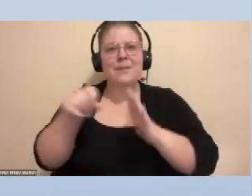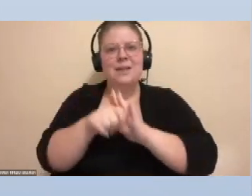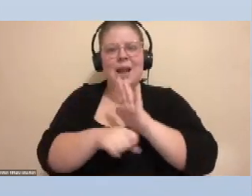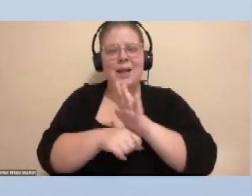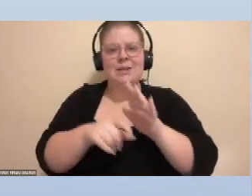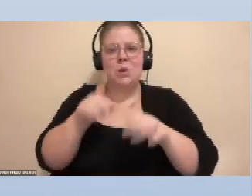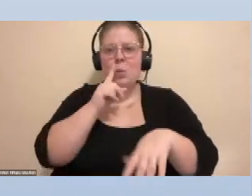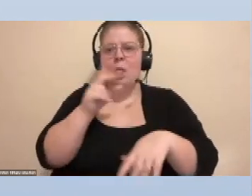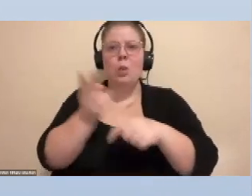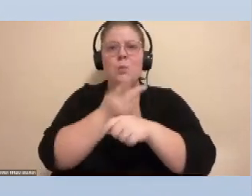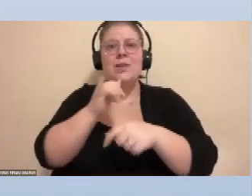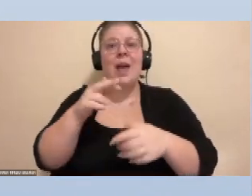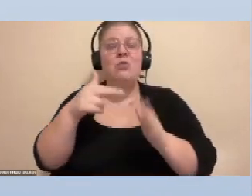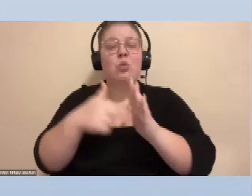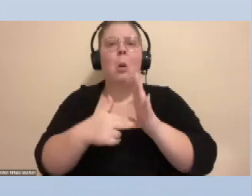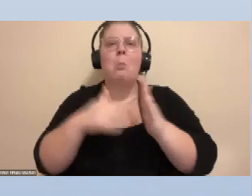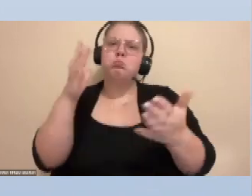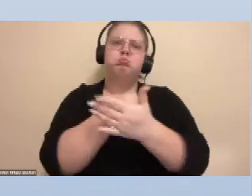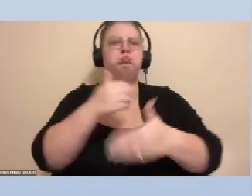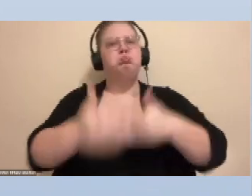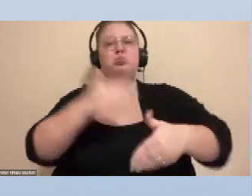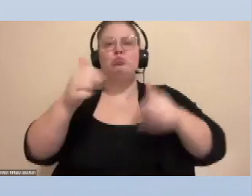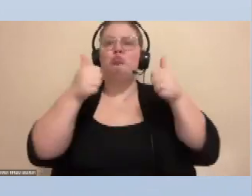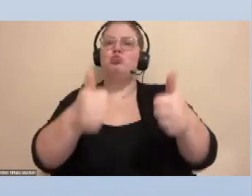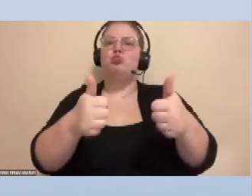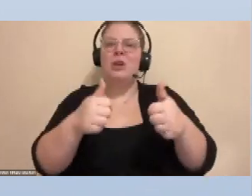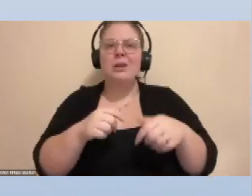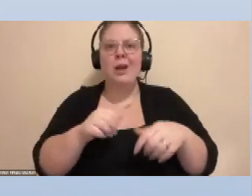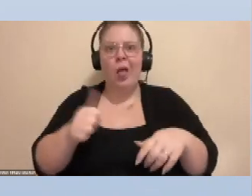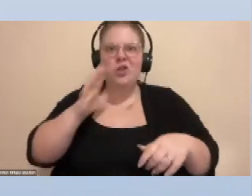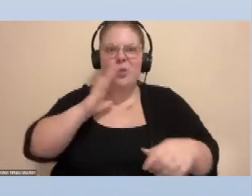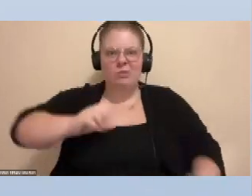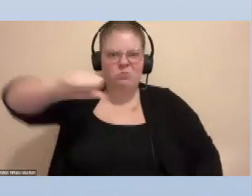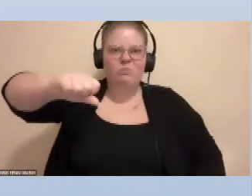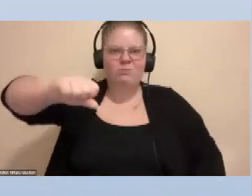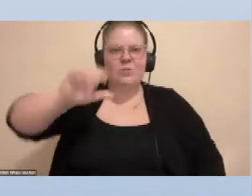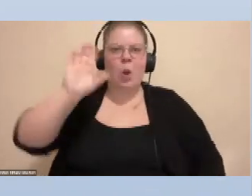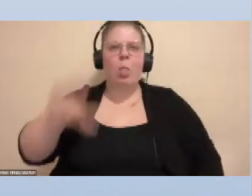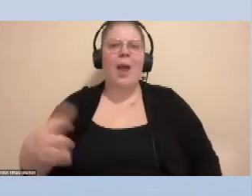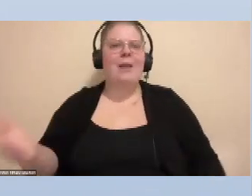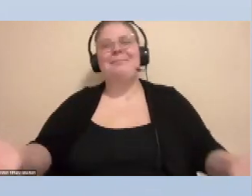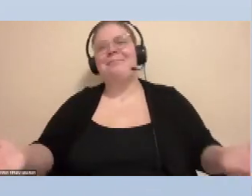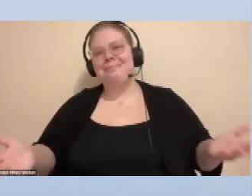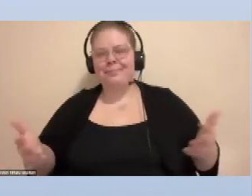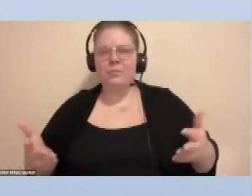and you have states that are going to resist all the way. I think advocates really need to be